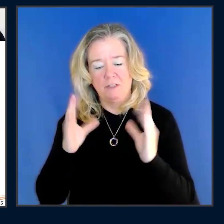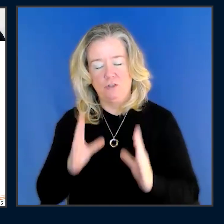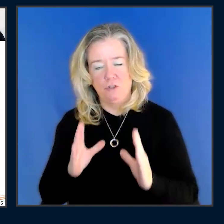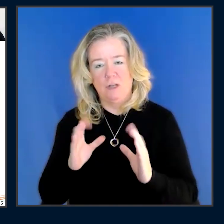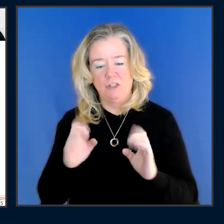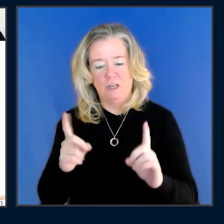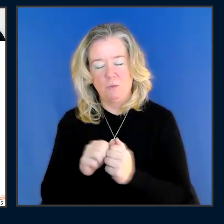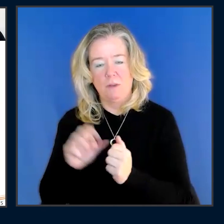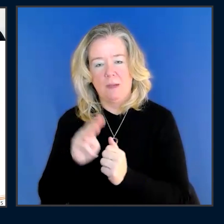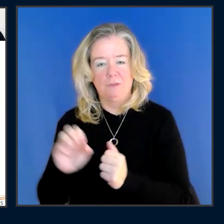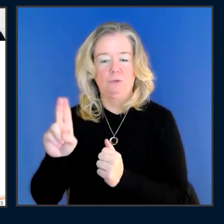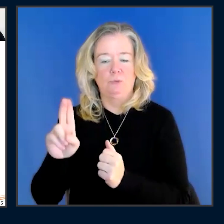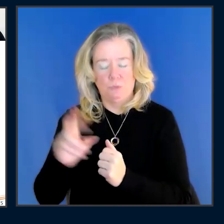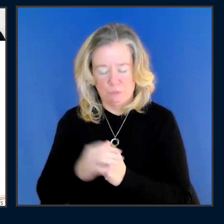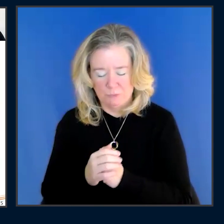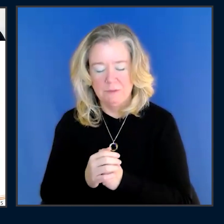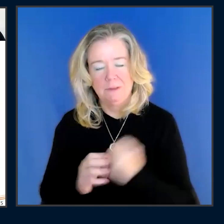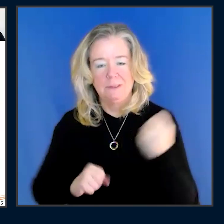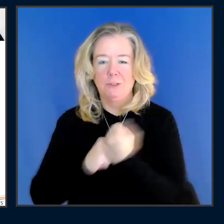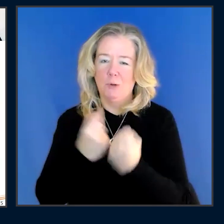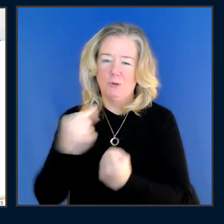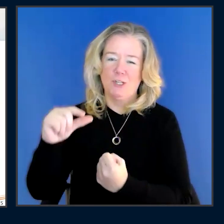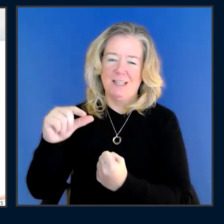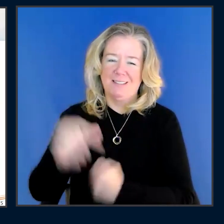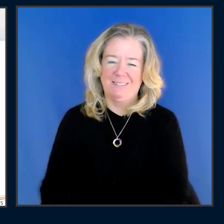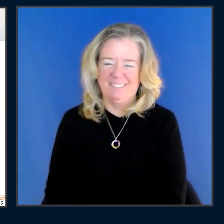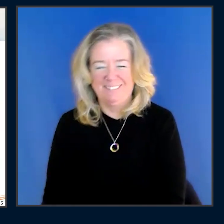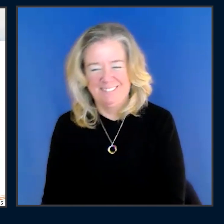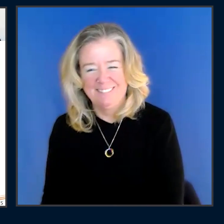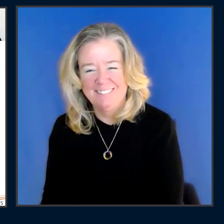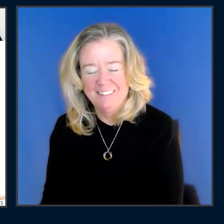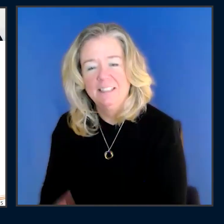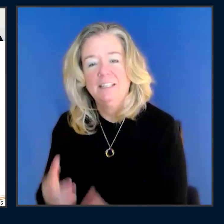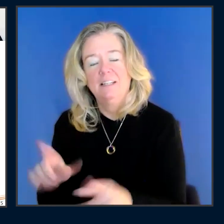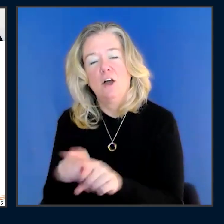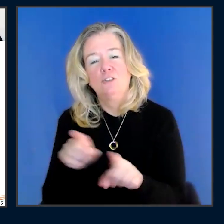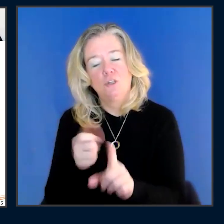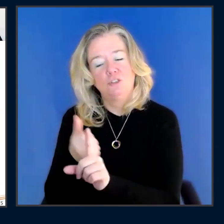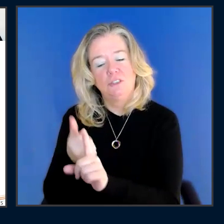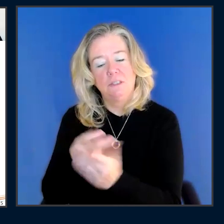at Michigan State University. Go green. In addition to that, she's the program lead